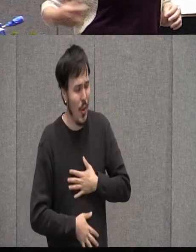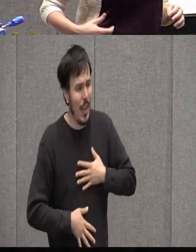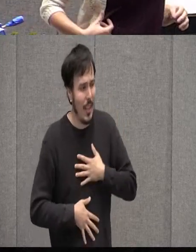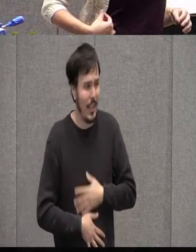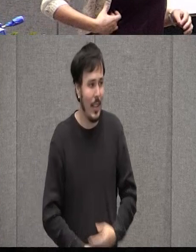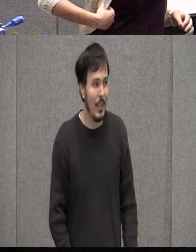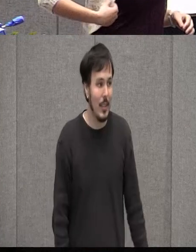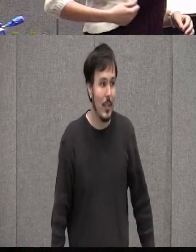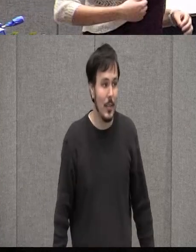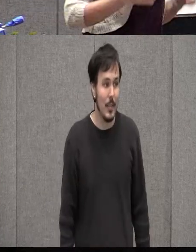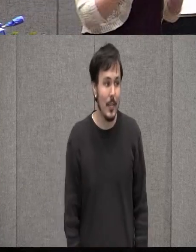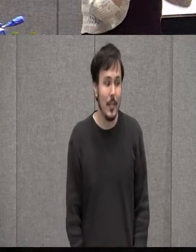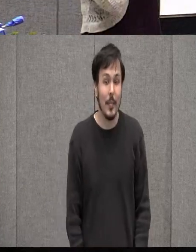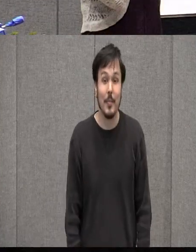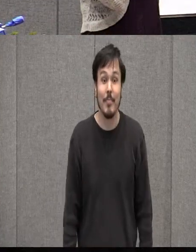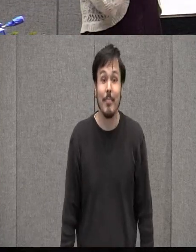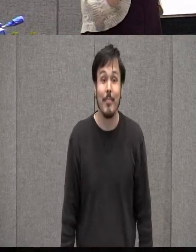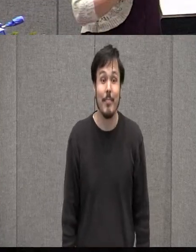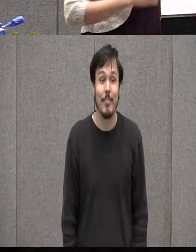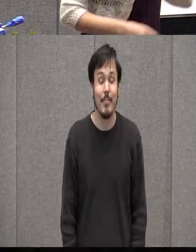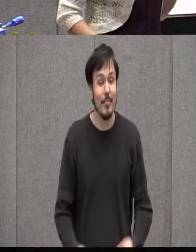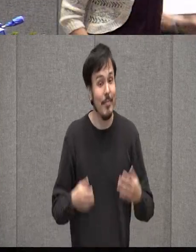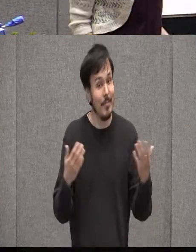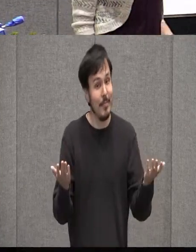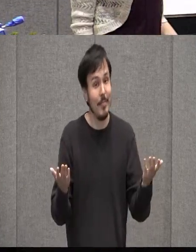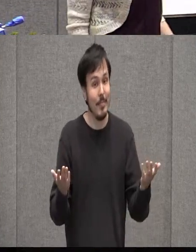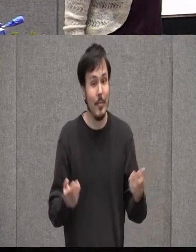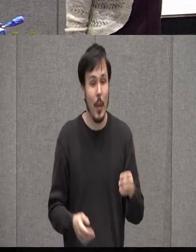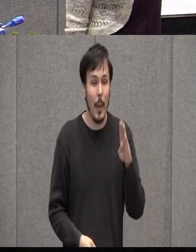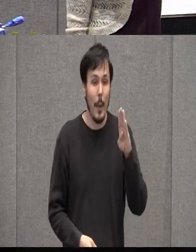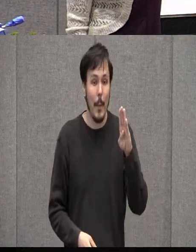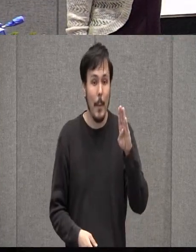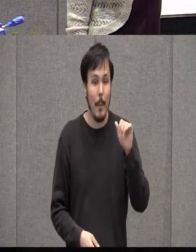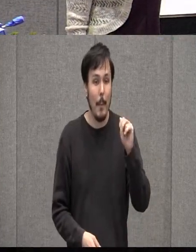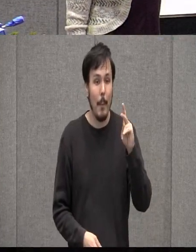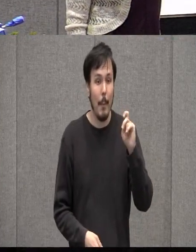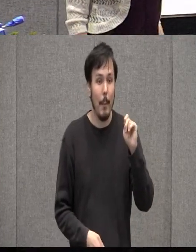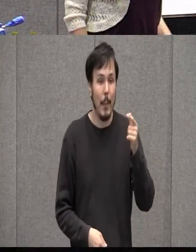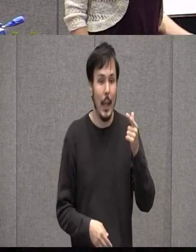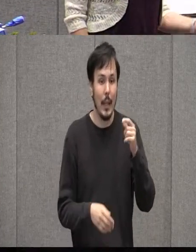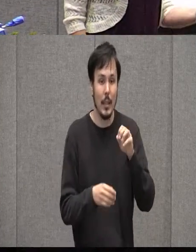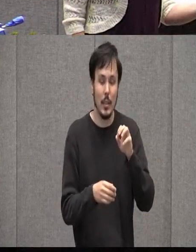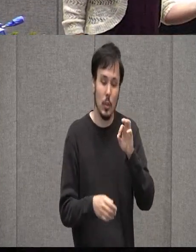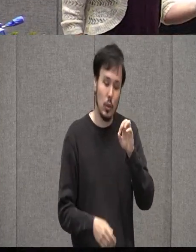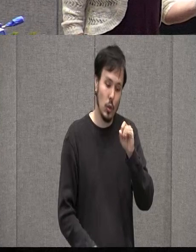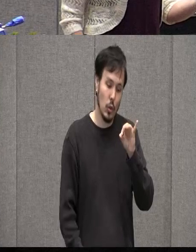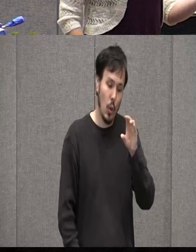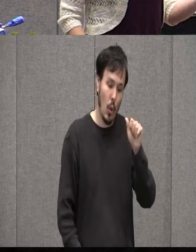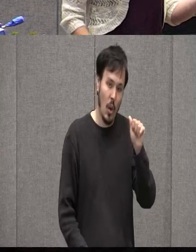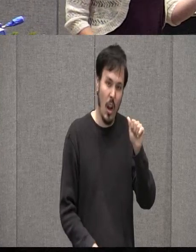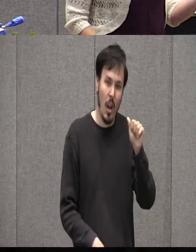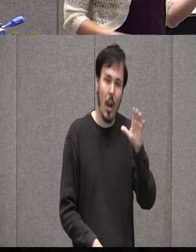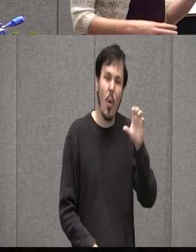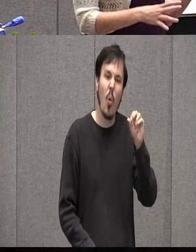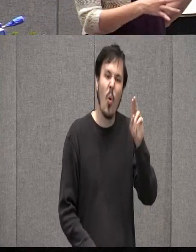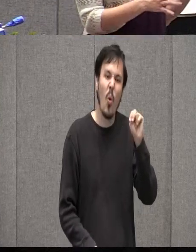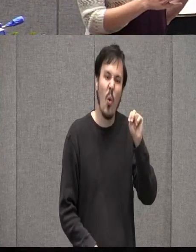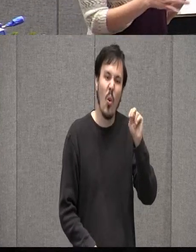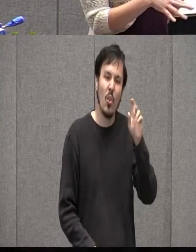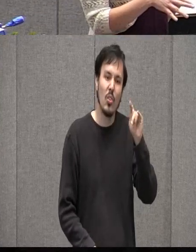So that is baking soda or cornstarch dough. And when it gets dry, does it harden all the way like clay does?